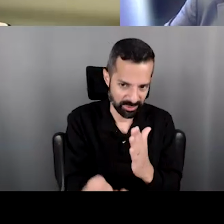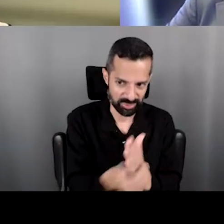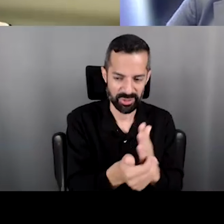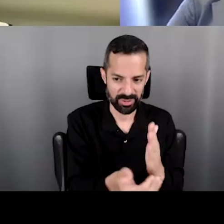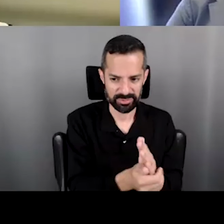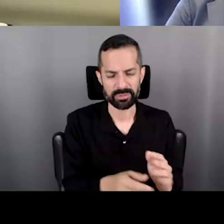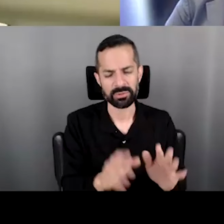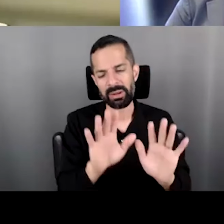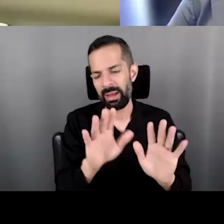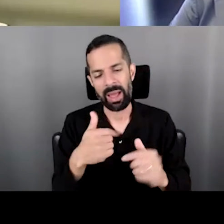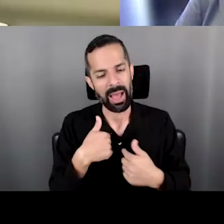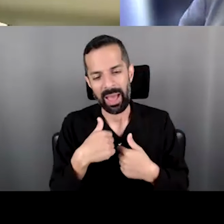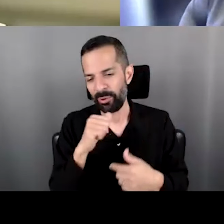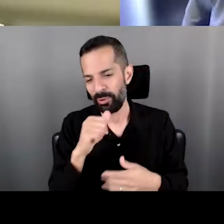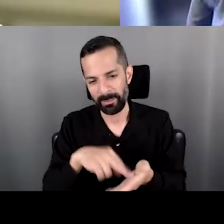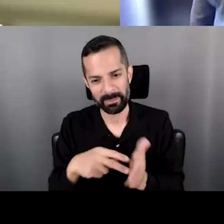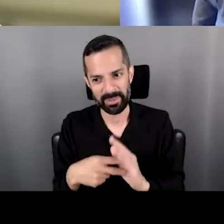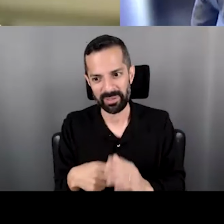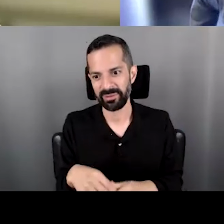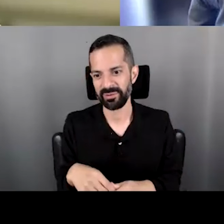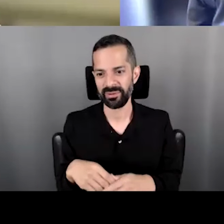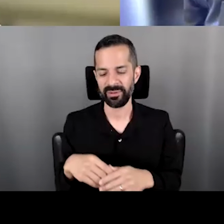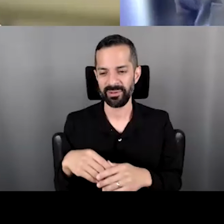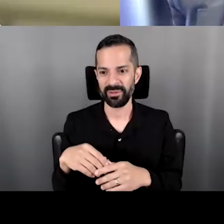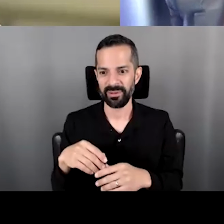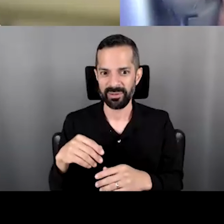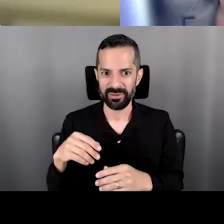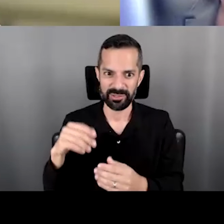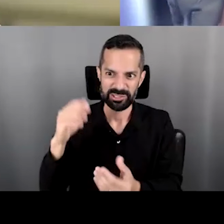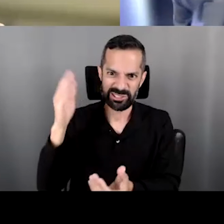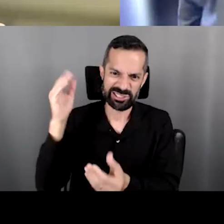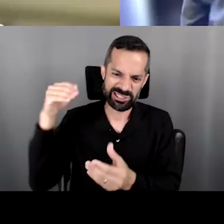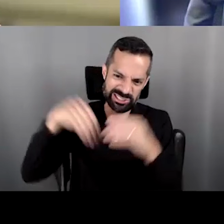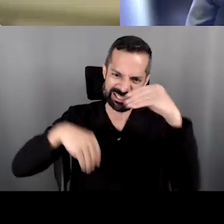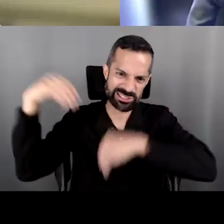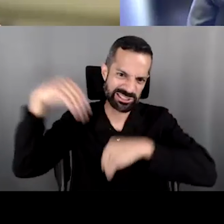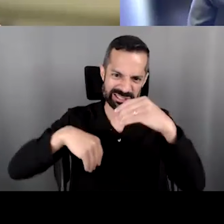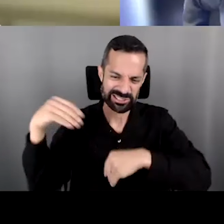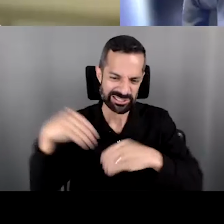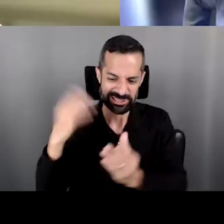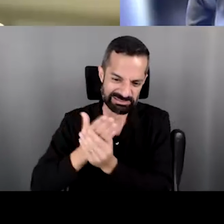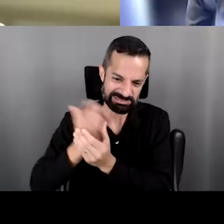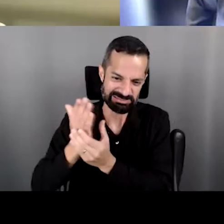you know, in construction documents, etc., if applicable. But again,